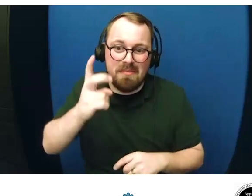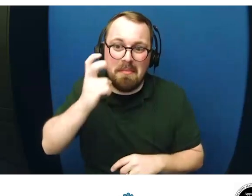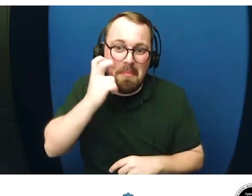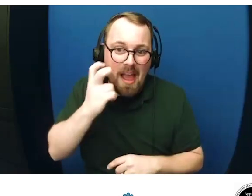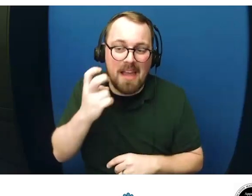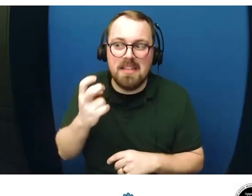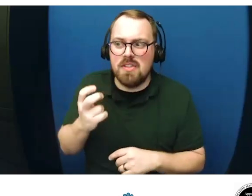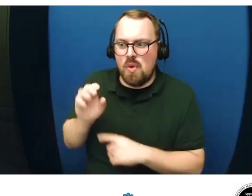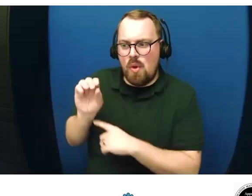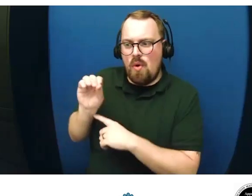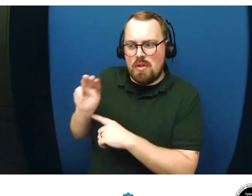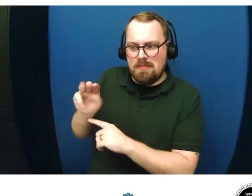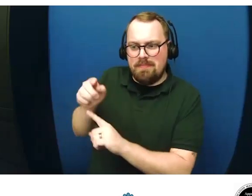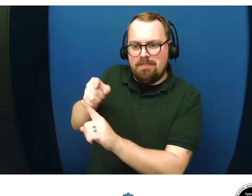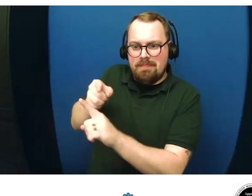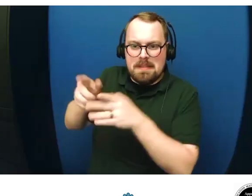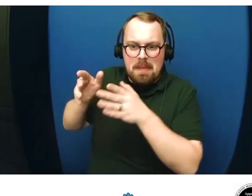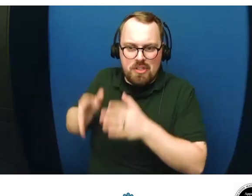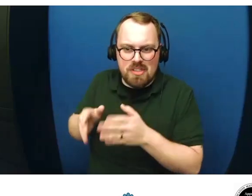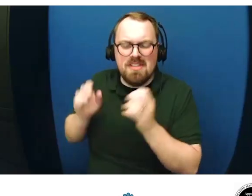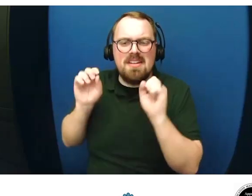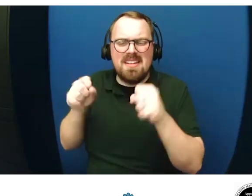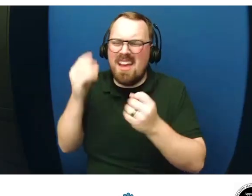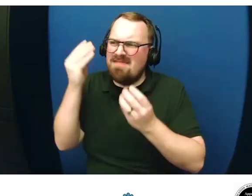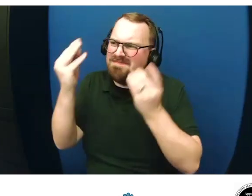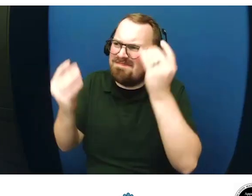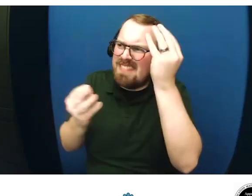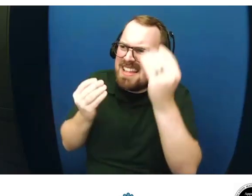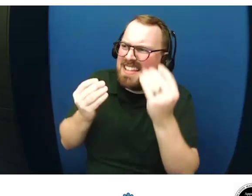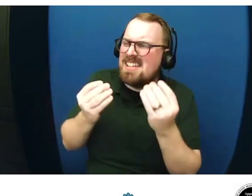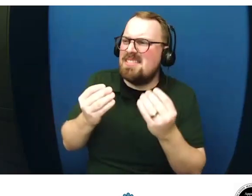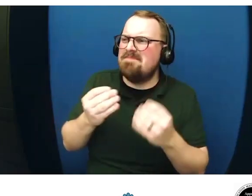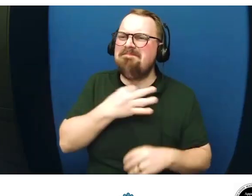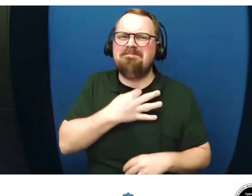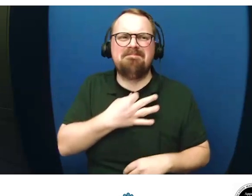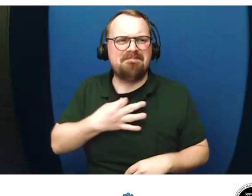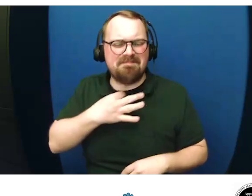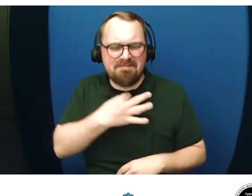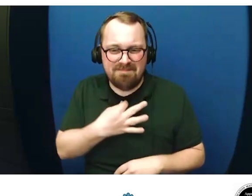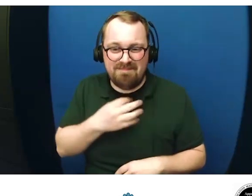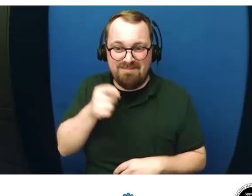Orientation & Mobility to think–Specialists to think about and and wonder if they,